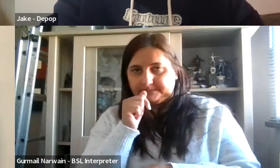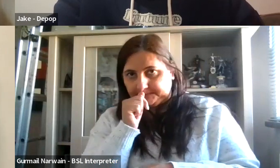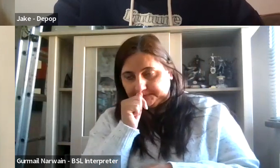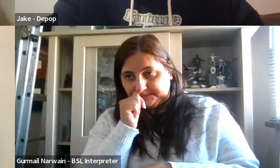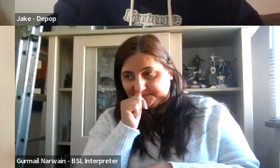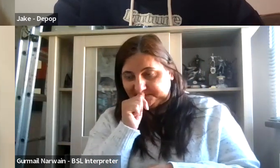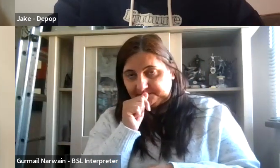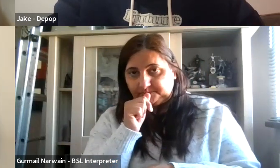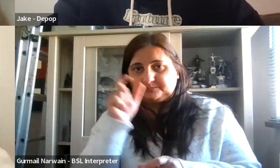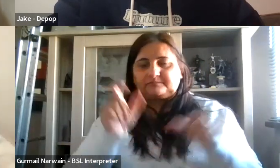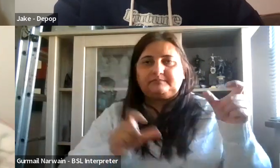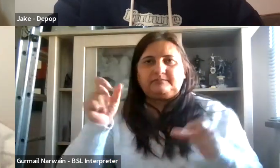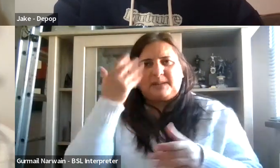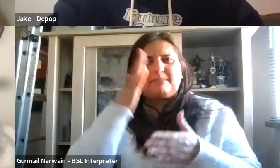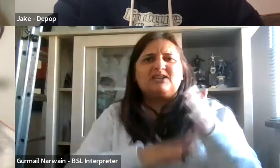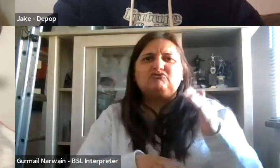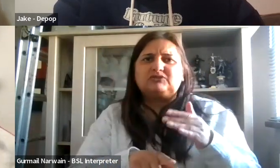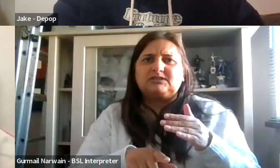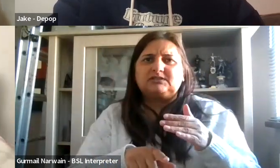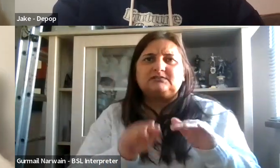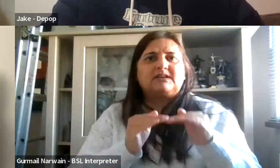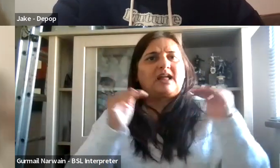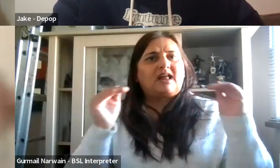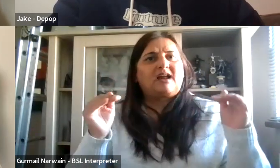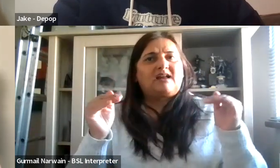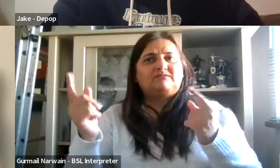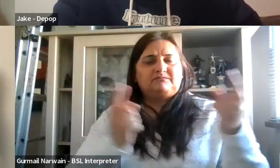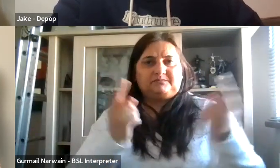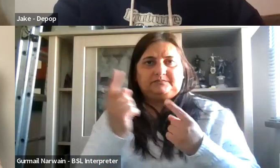That sort of candidate know experience and that levels to come in and know Jake. candidate experience and levels to come in.